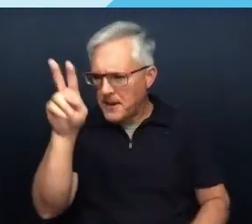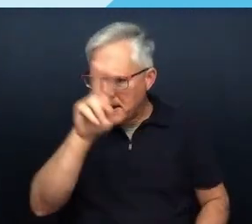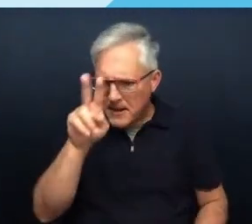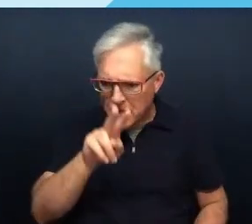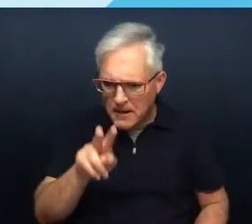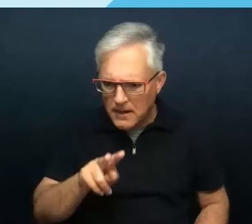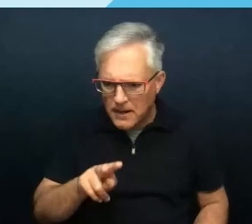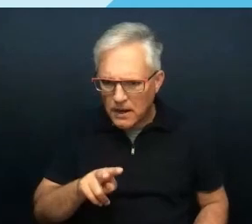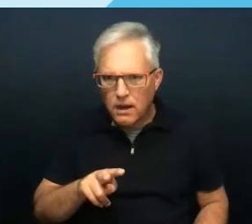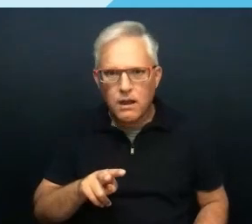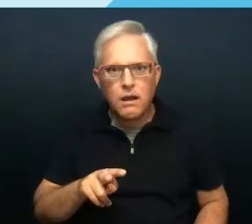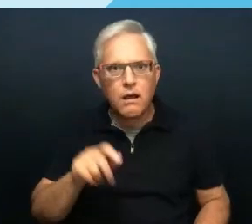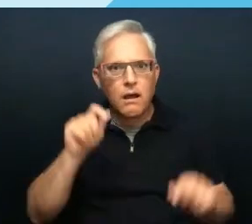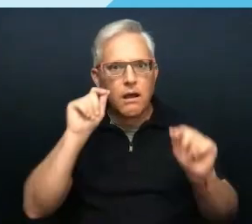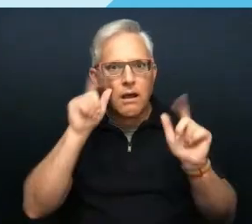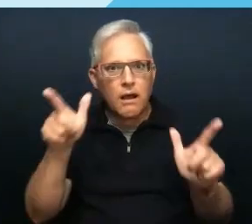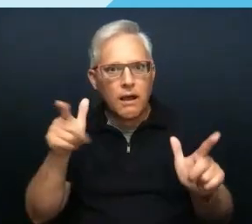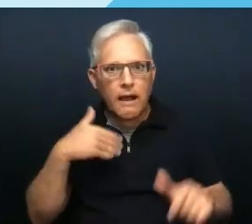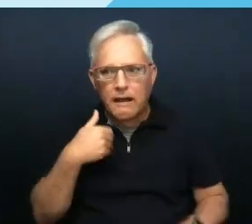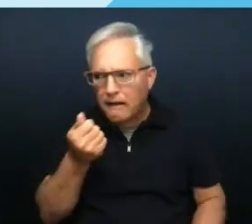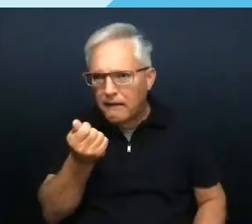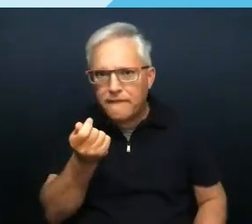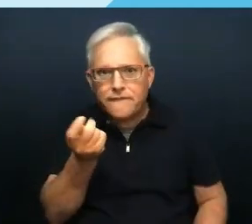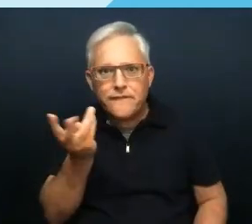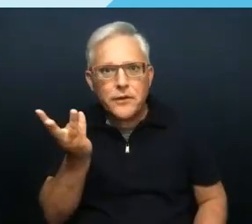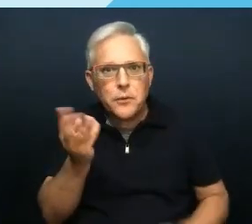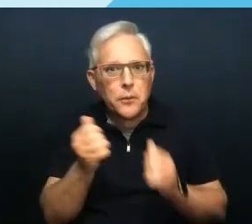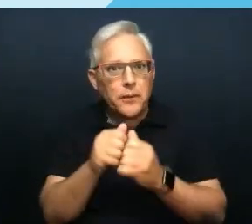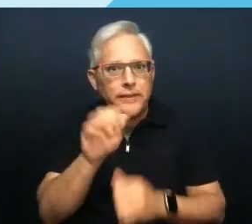that many that were current out there.